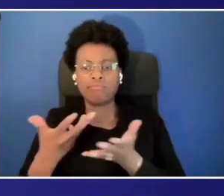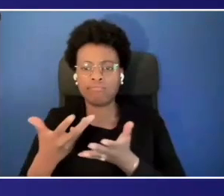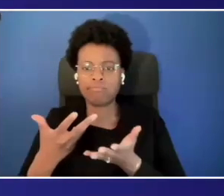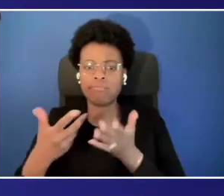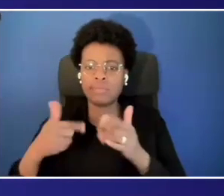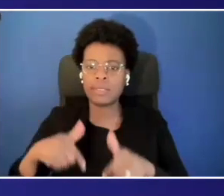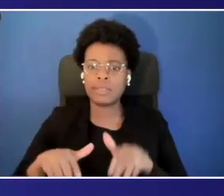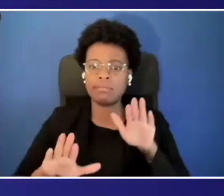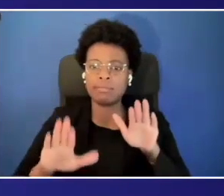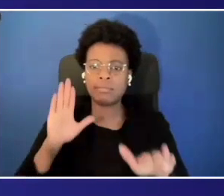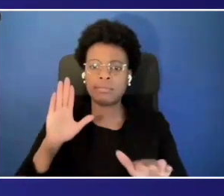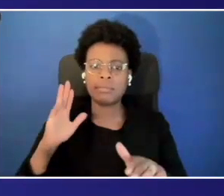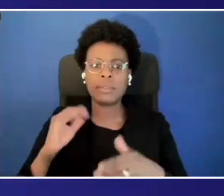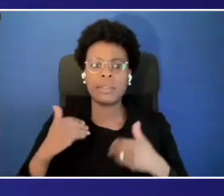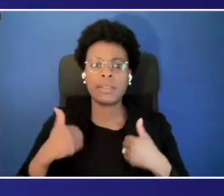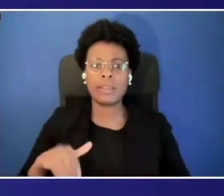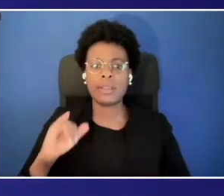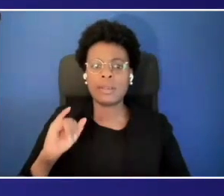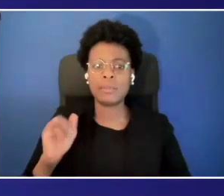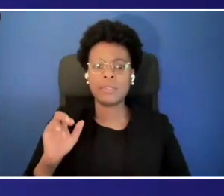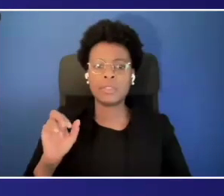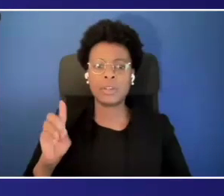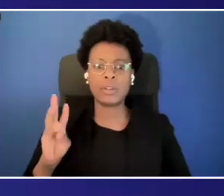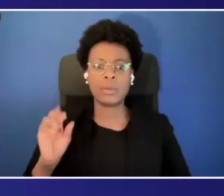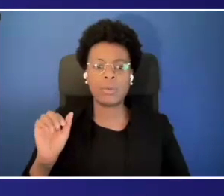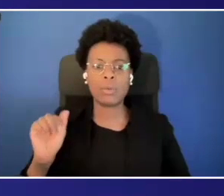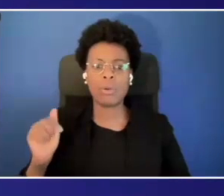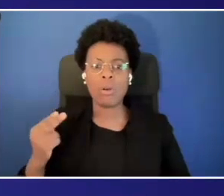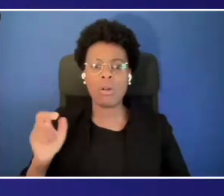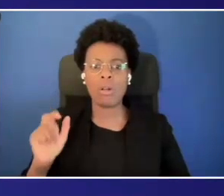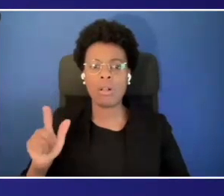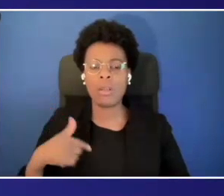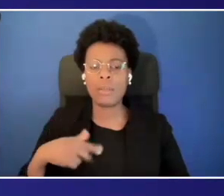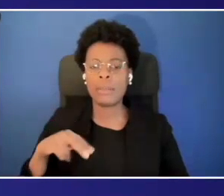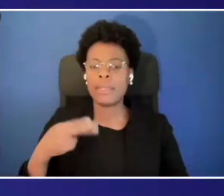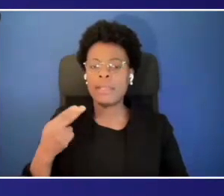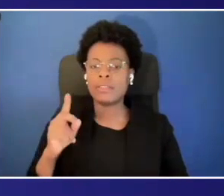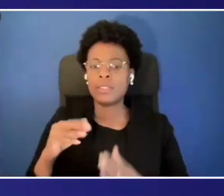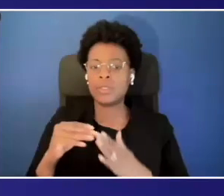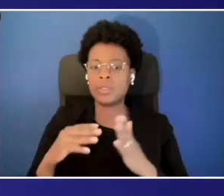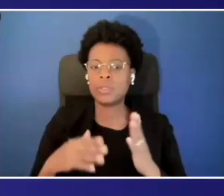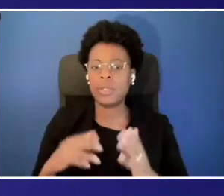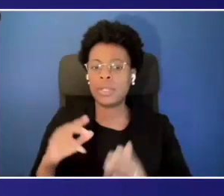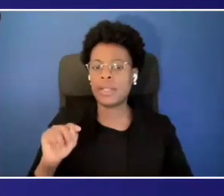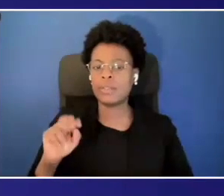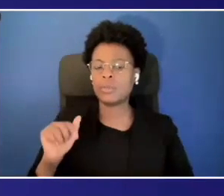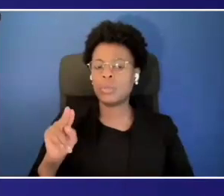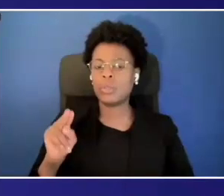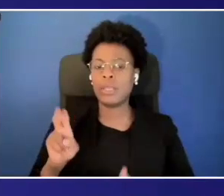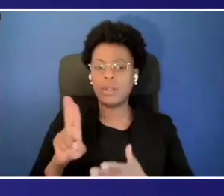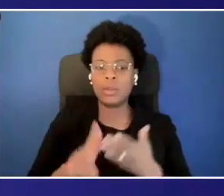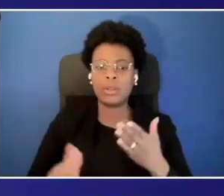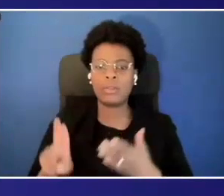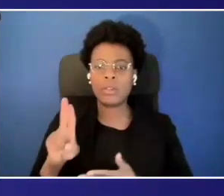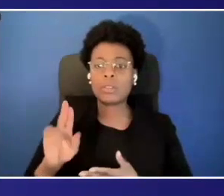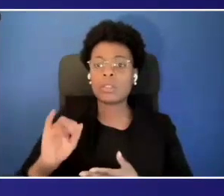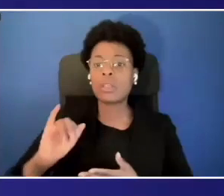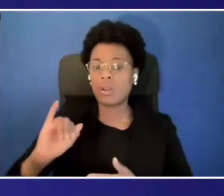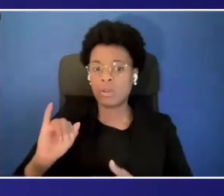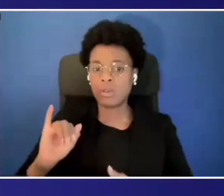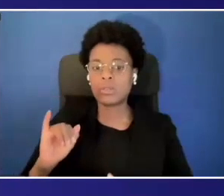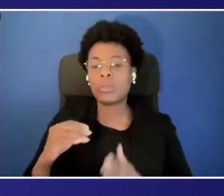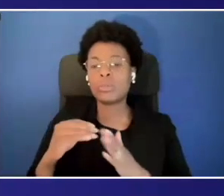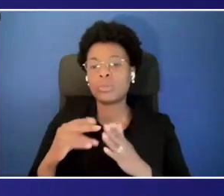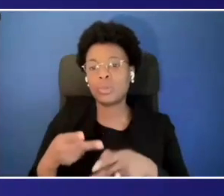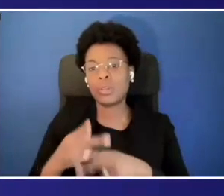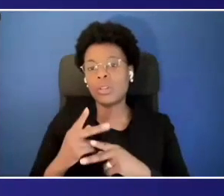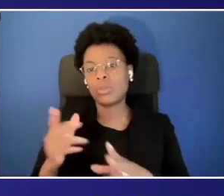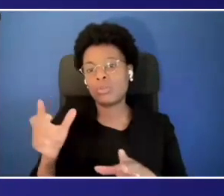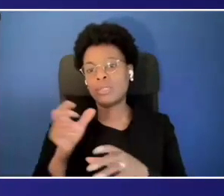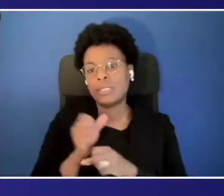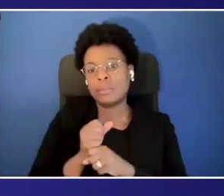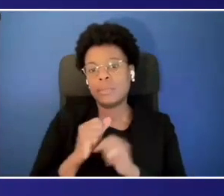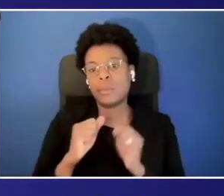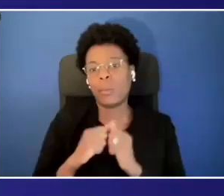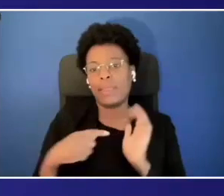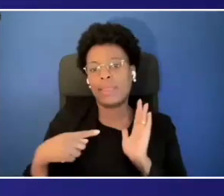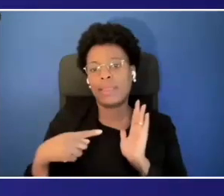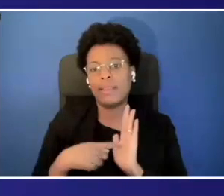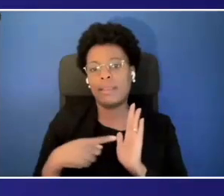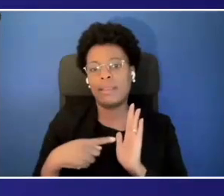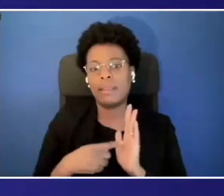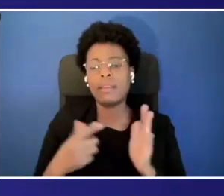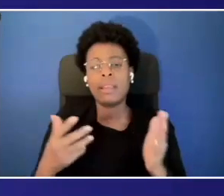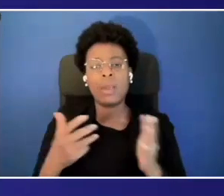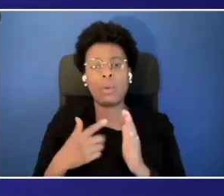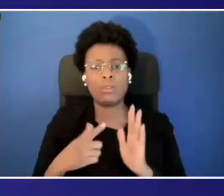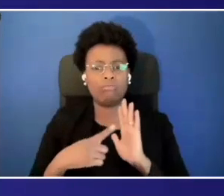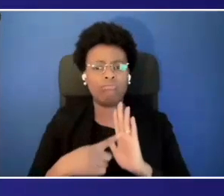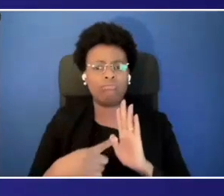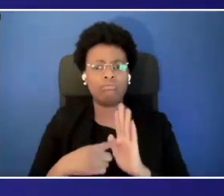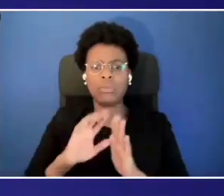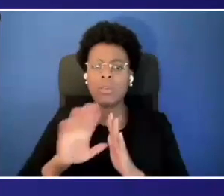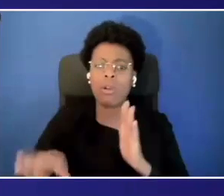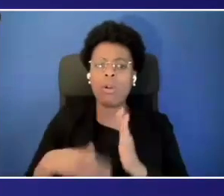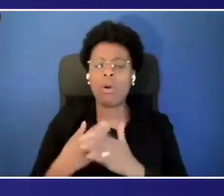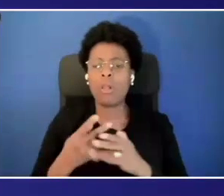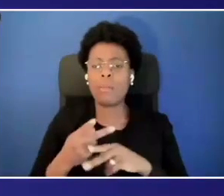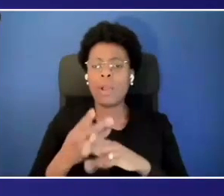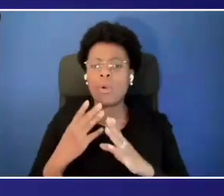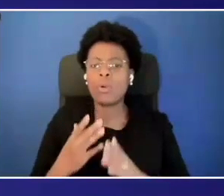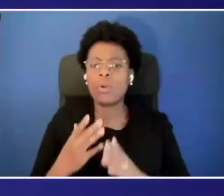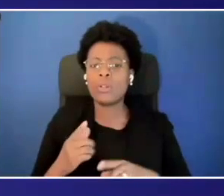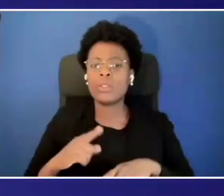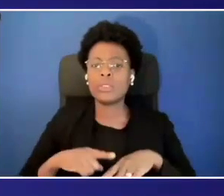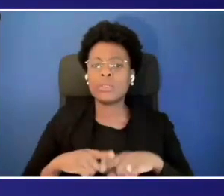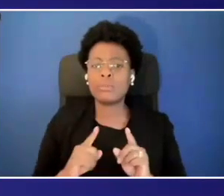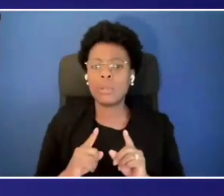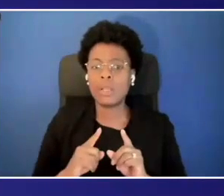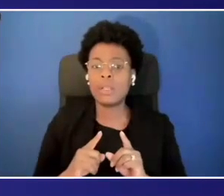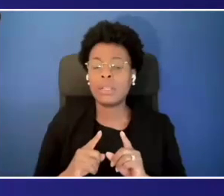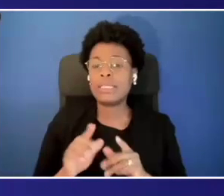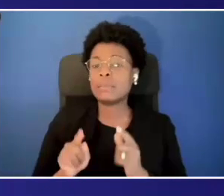Loan recipient with debt. Well, I just wanted to speak for all borrowers. I want to particularly speak for 4 many cars raised individuals who are borrowers.